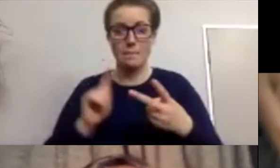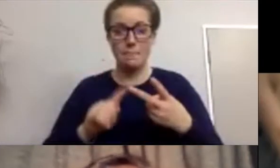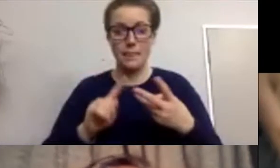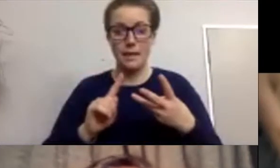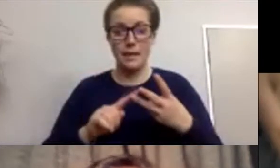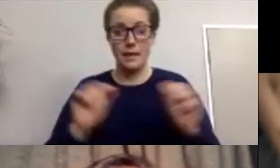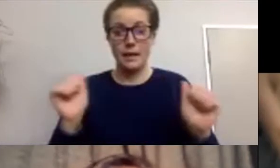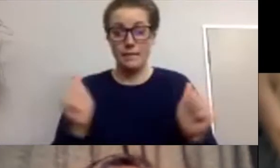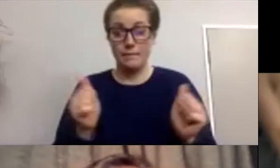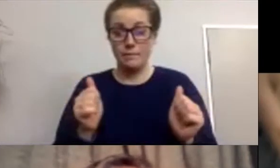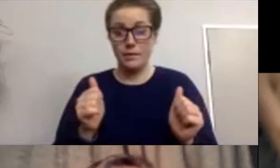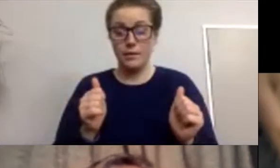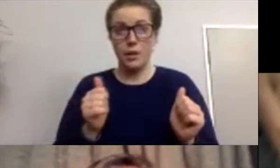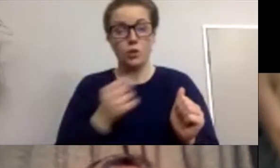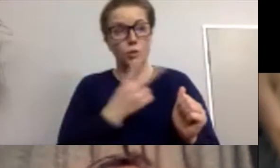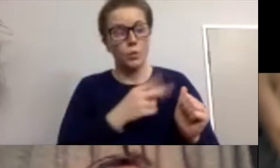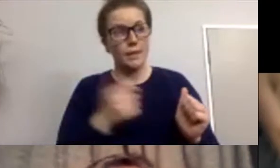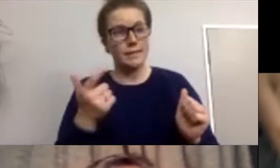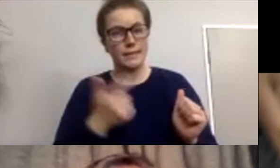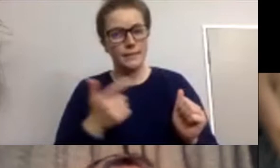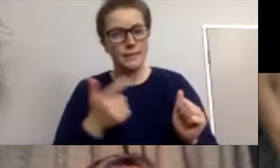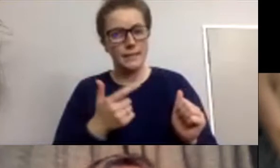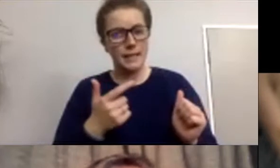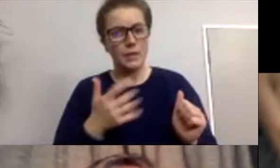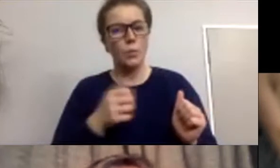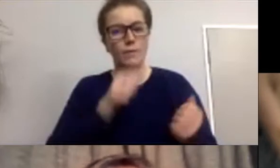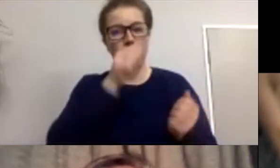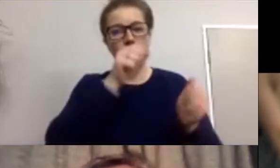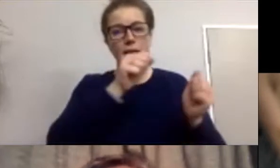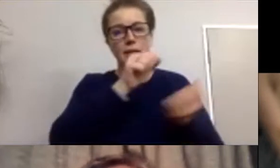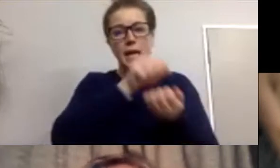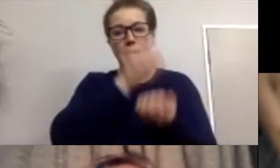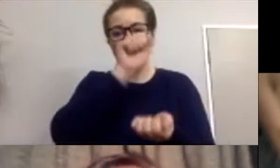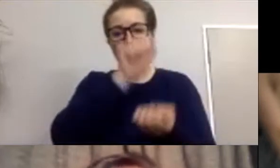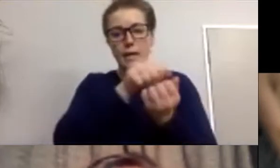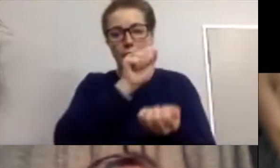2017. We've done since: the Nutcracker which was very popular and was in 2018.